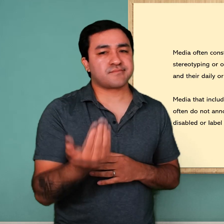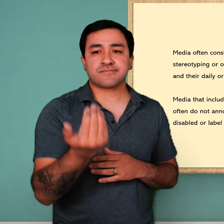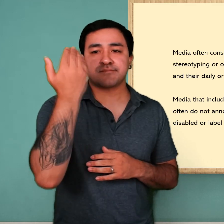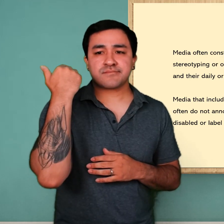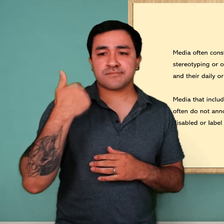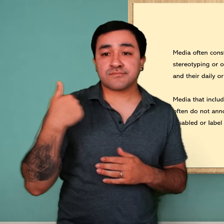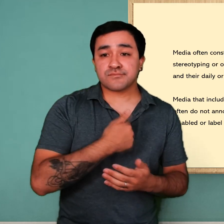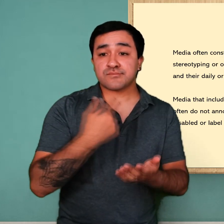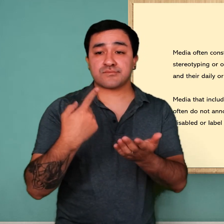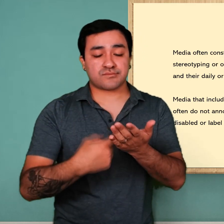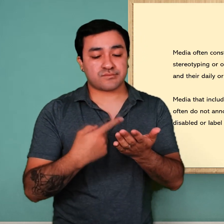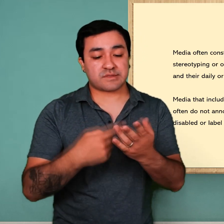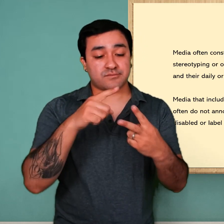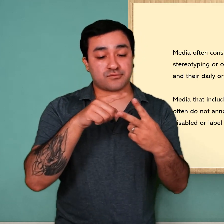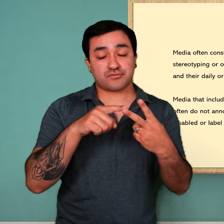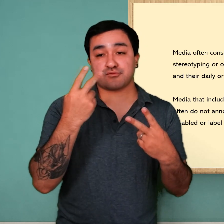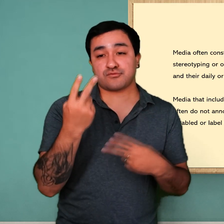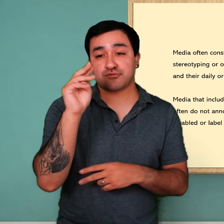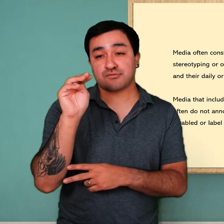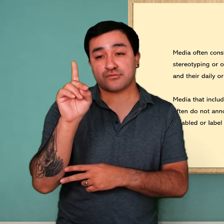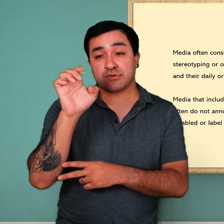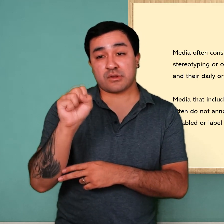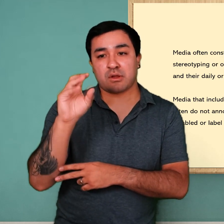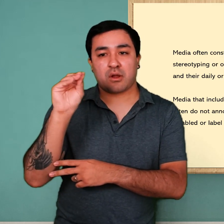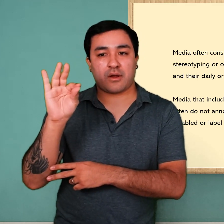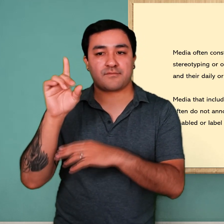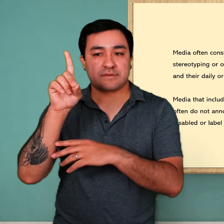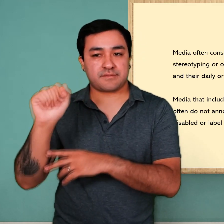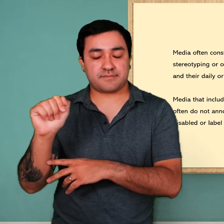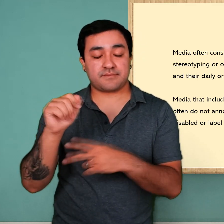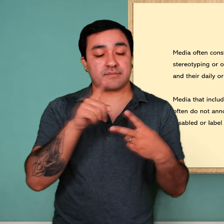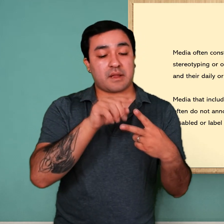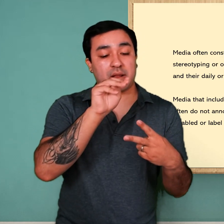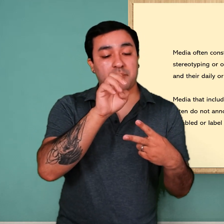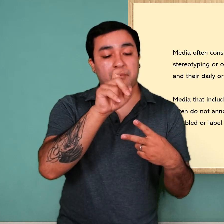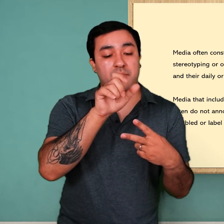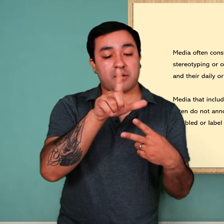The last video discussed two models of disability, the medical model and the social model.